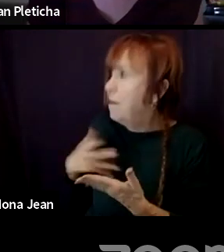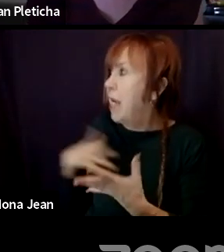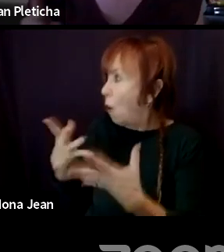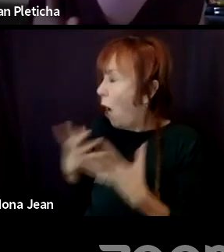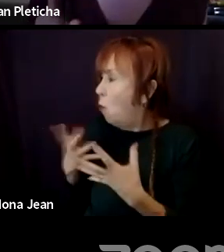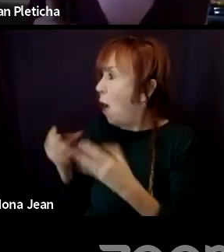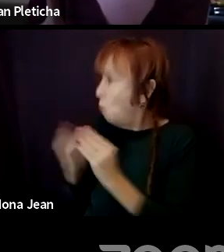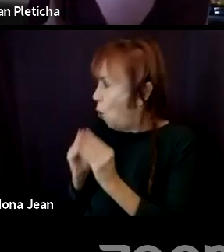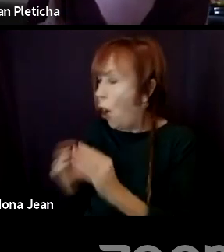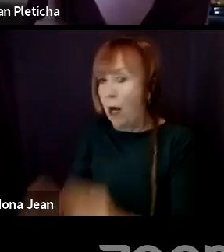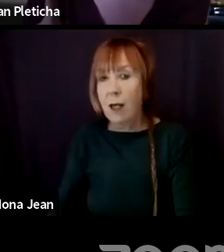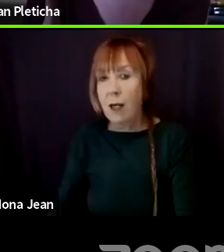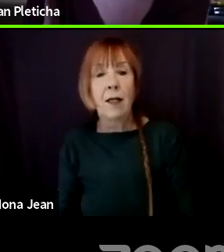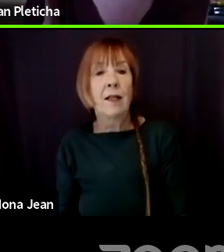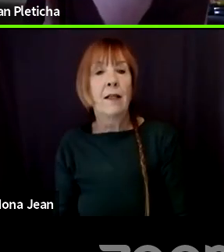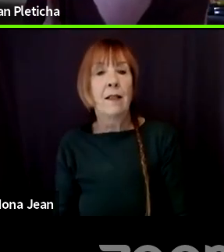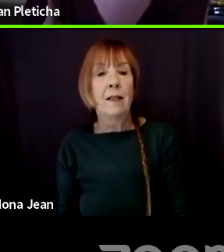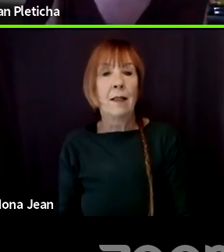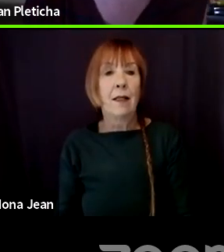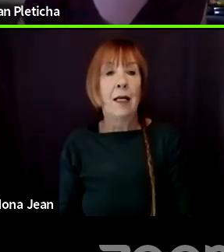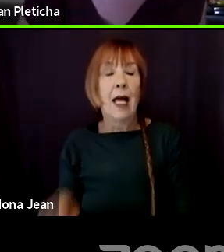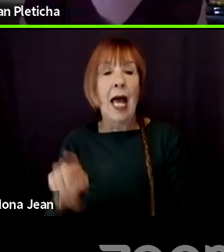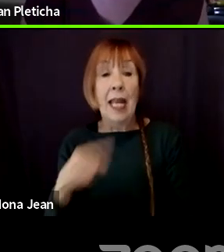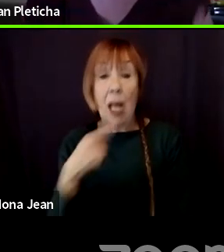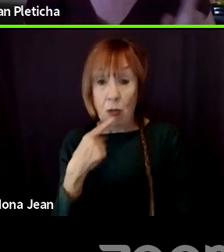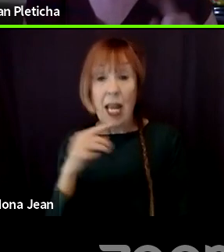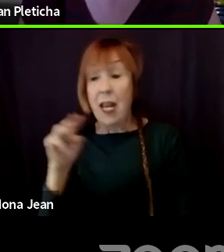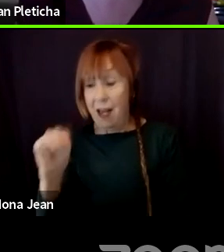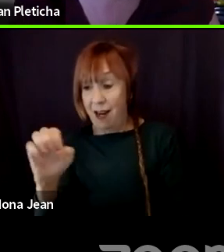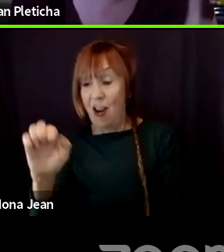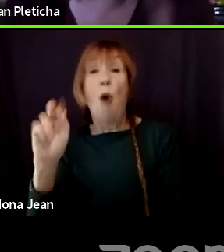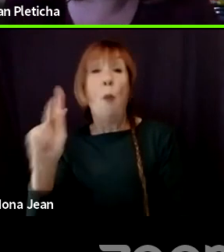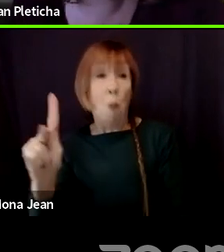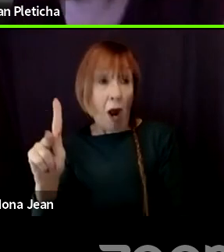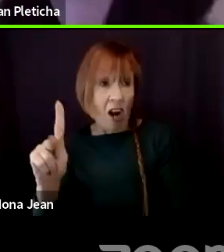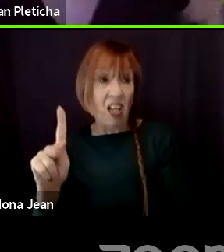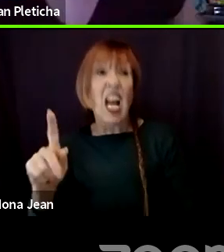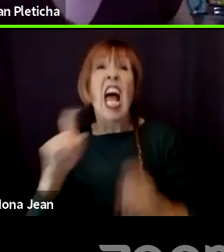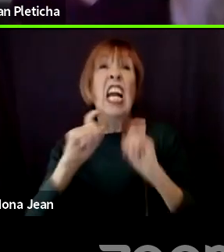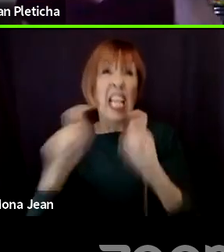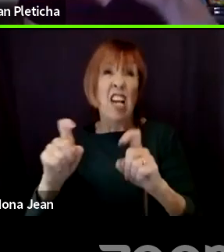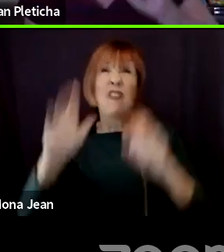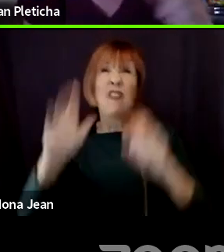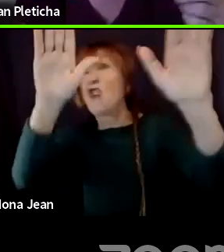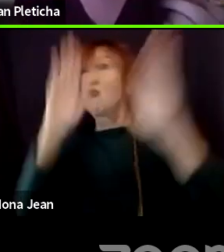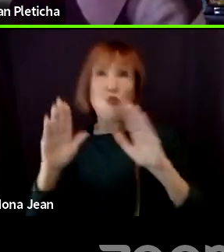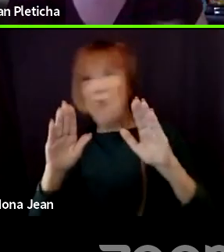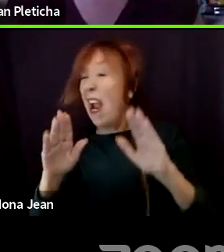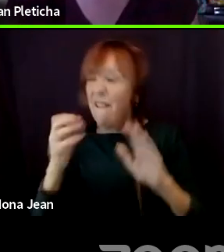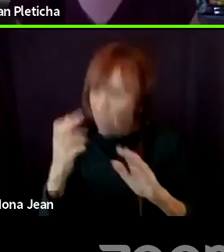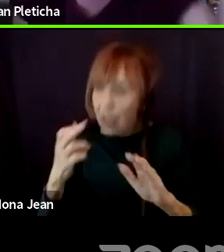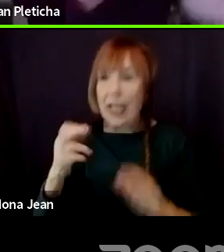I just want to say Marc gives great fucking notes. Why not? 'Cause he does exactly what he's saying I think,